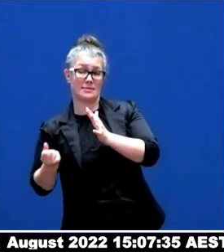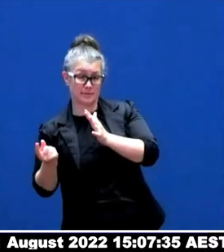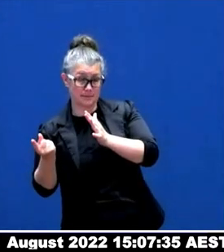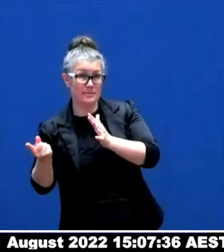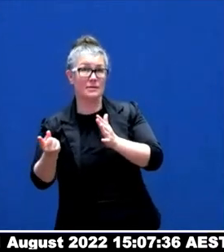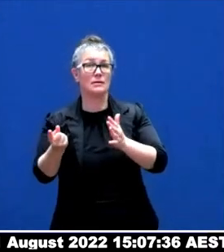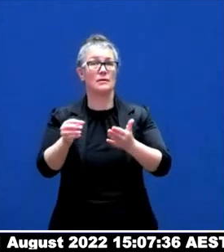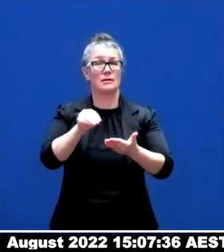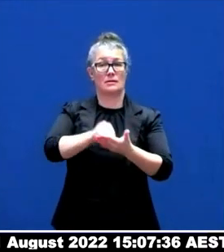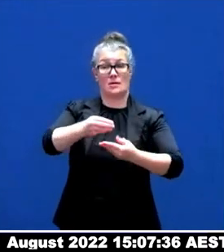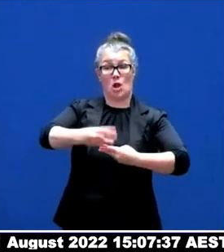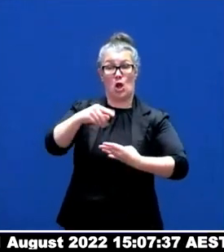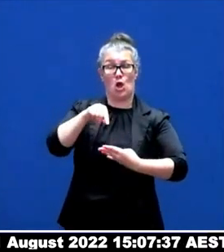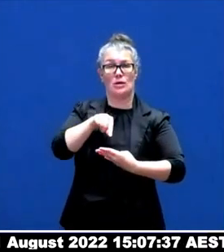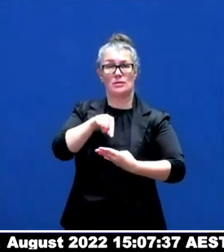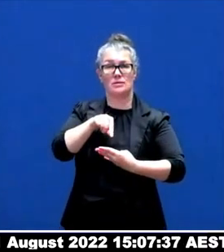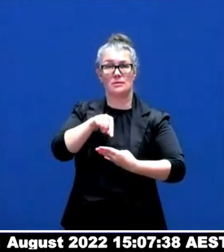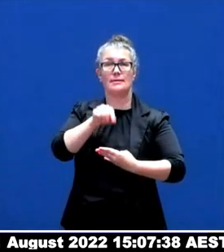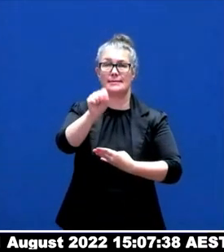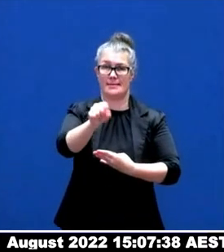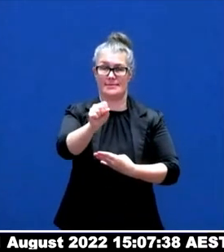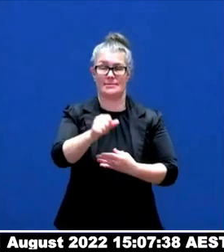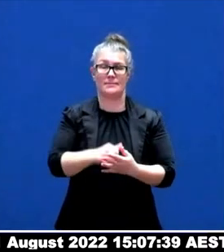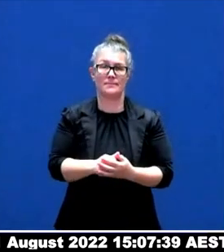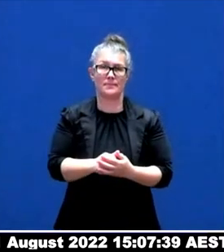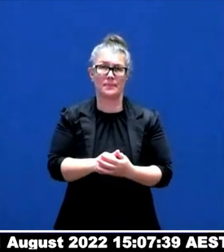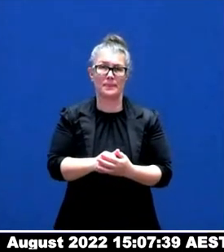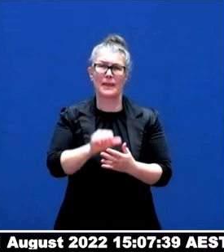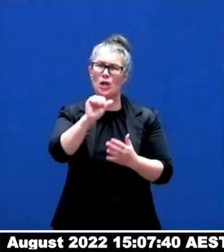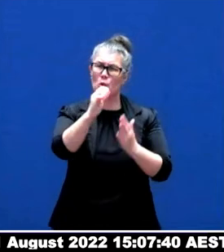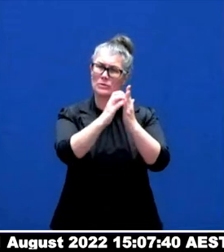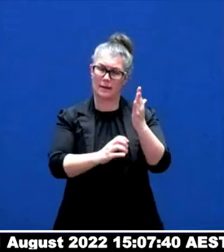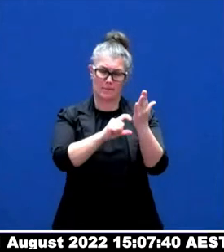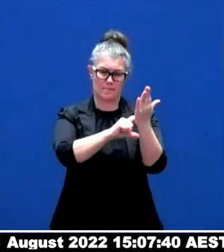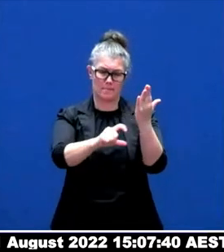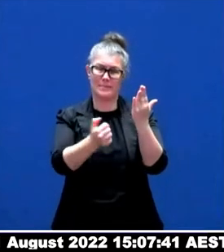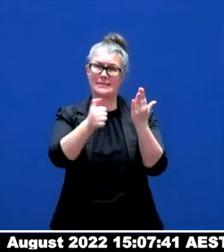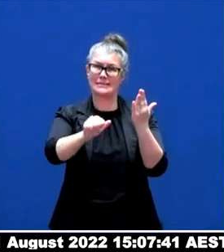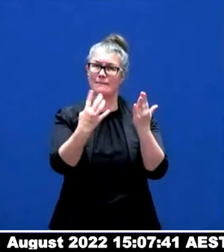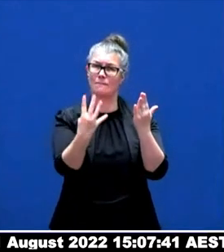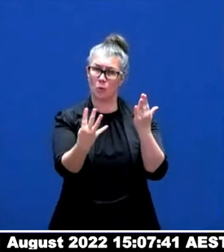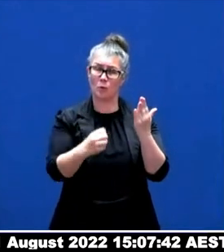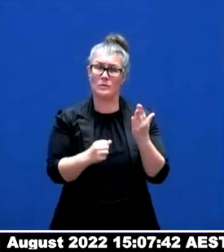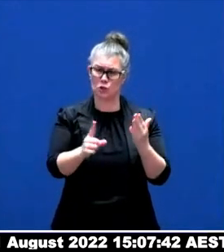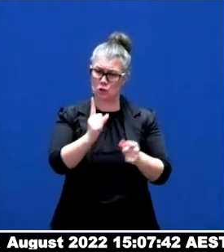In paragraph 64 of your statement, you referred to an alert that is triggered - I